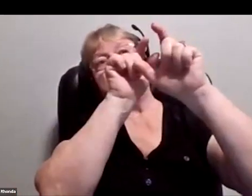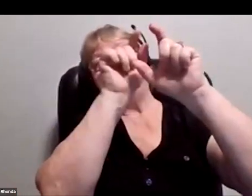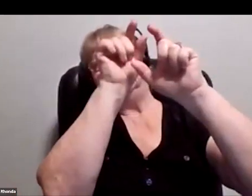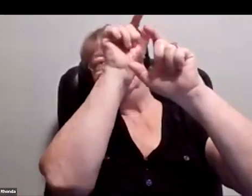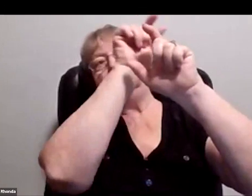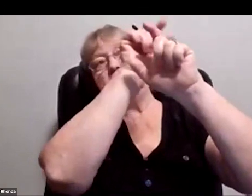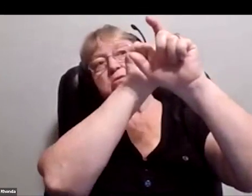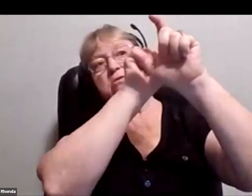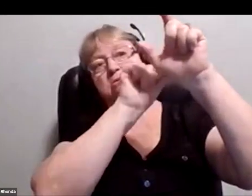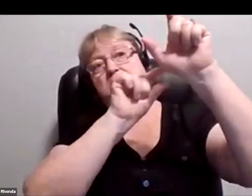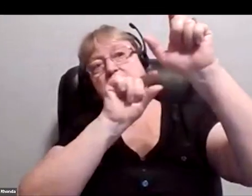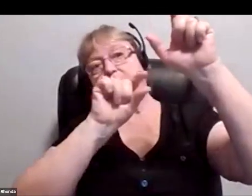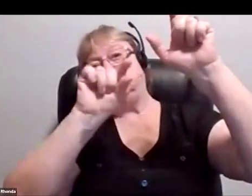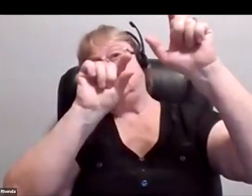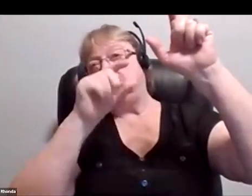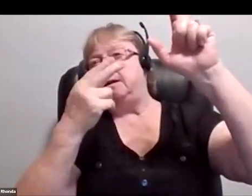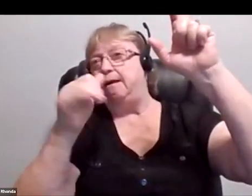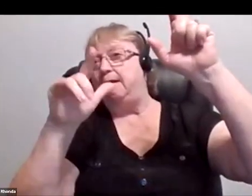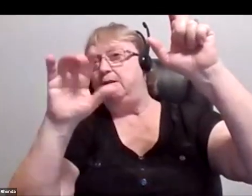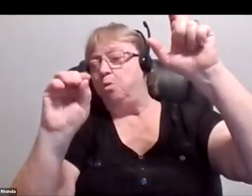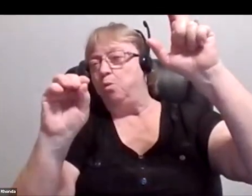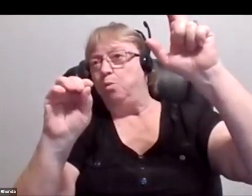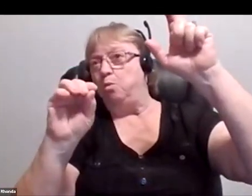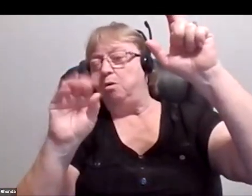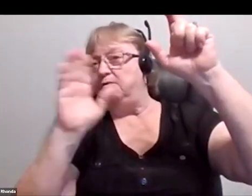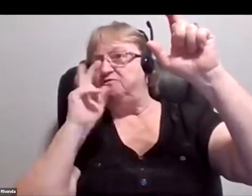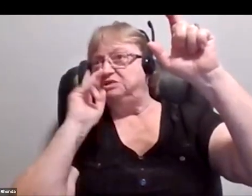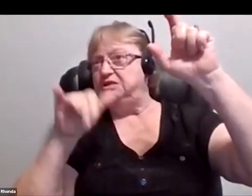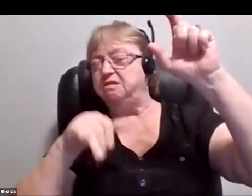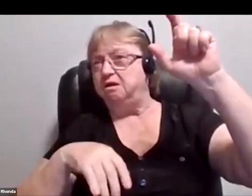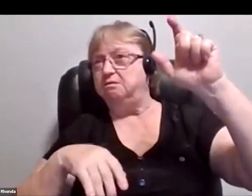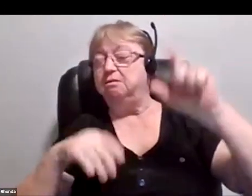That's something I'd never seen before. Sun dogs or sun halos are also pretty common down here